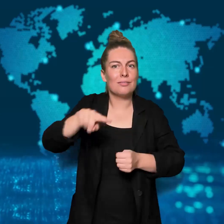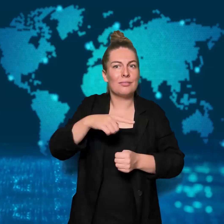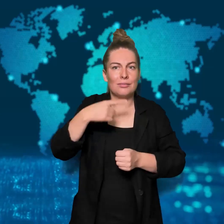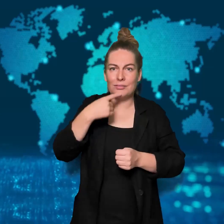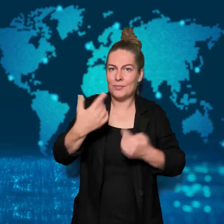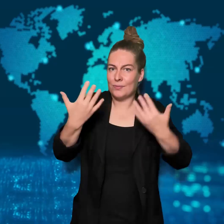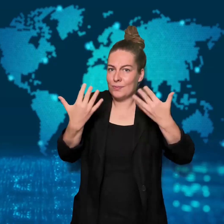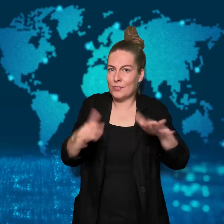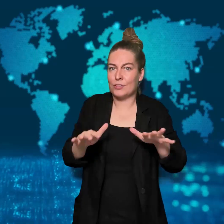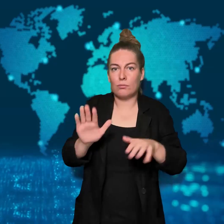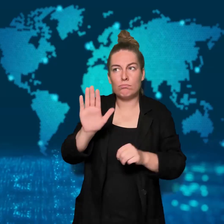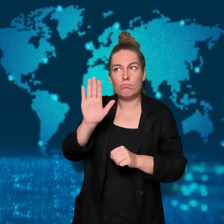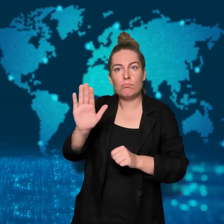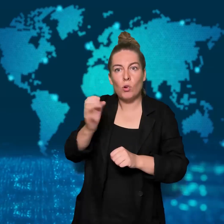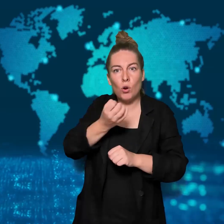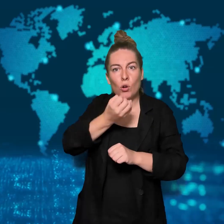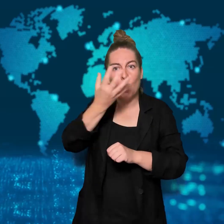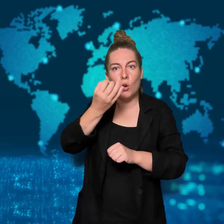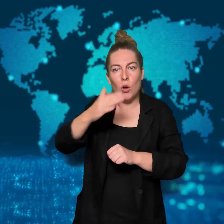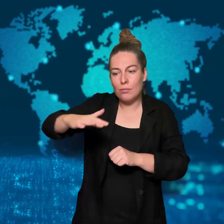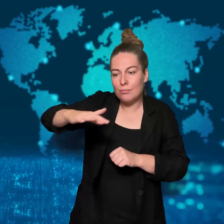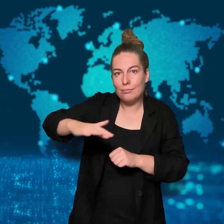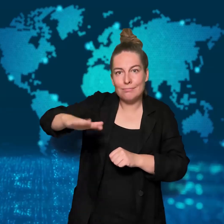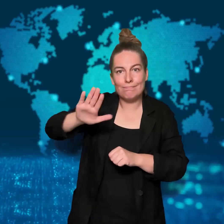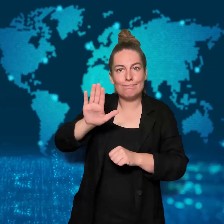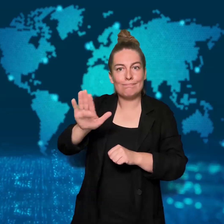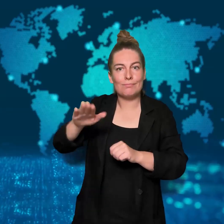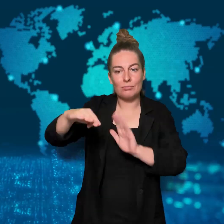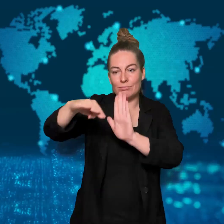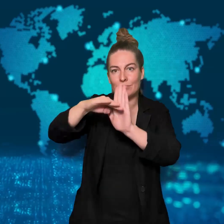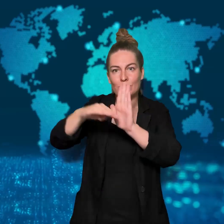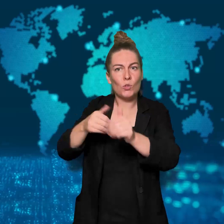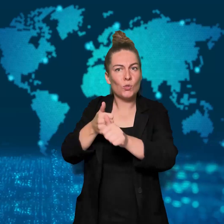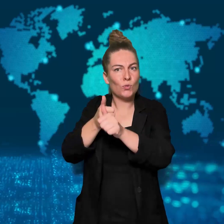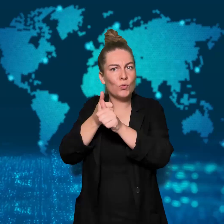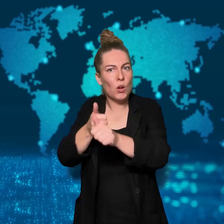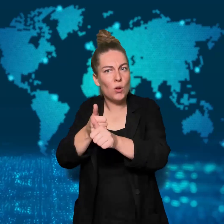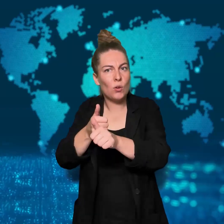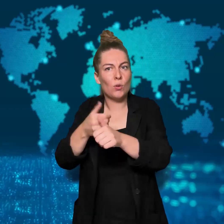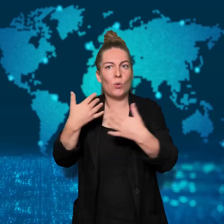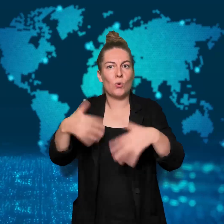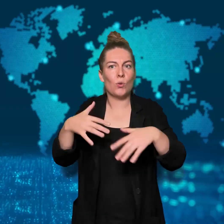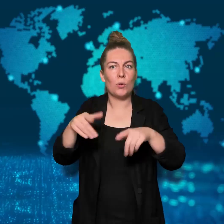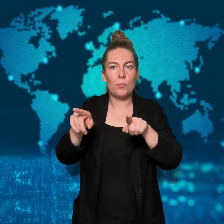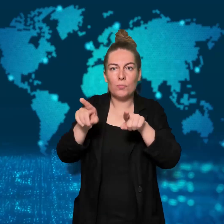for calling off the games.